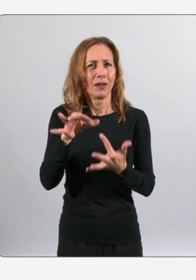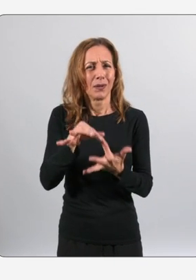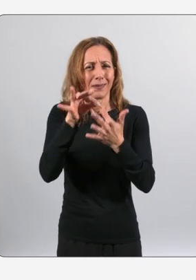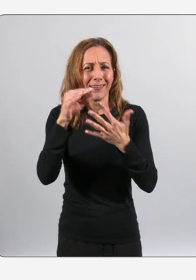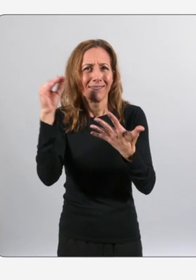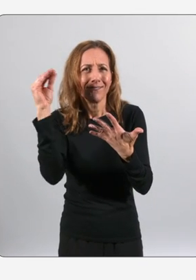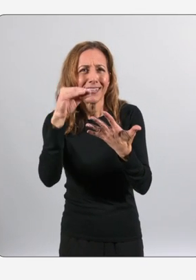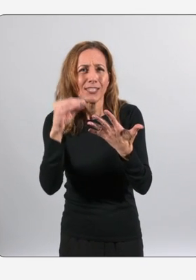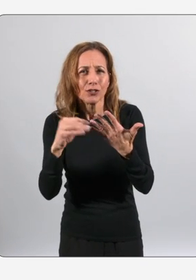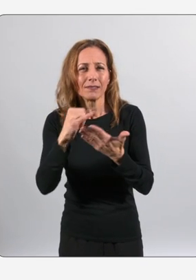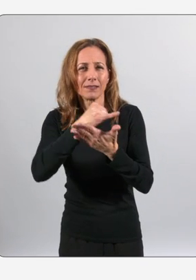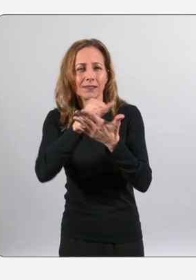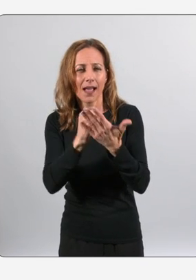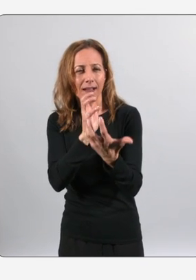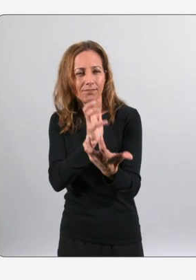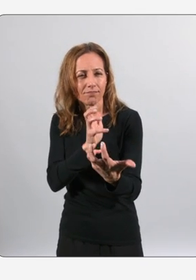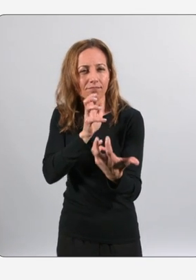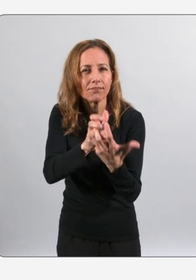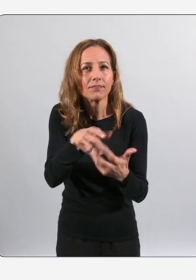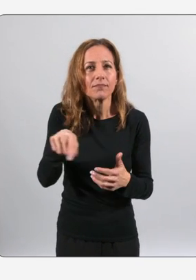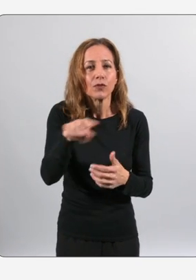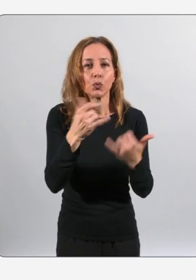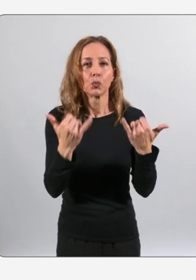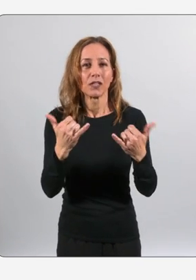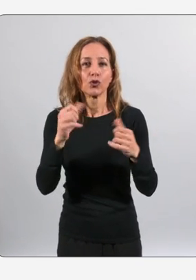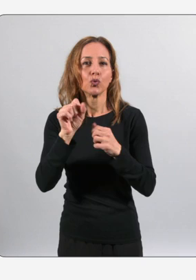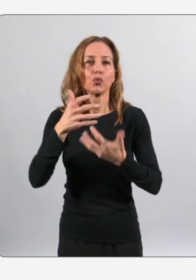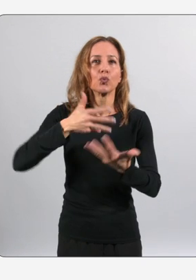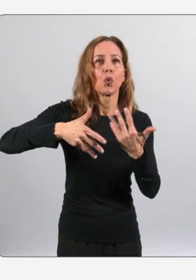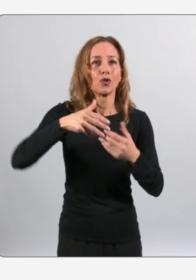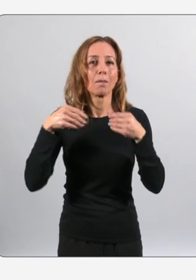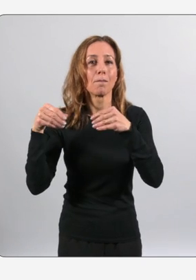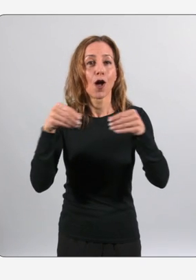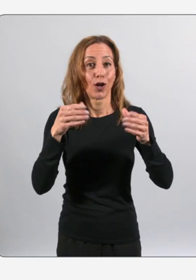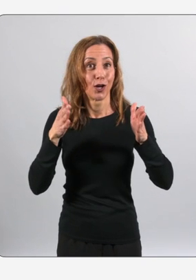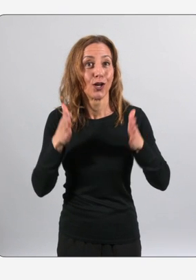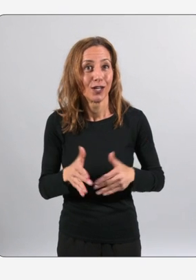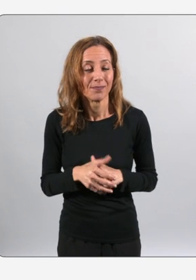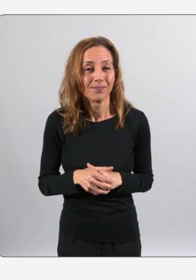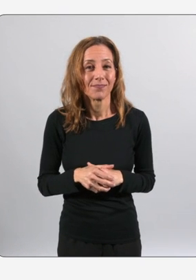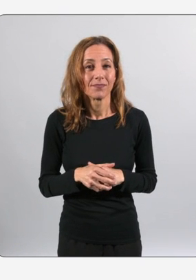for the needs of today's social marketers. First, Demand Gen lets you reach users on a